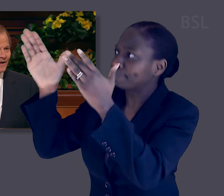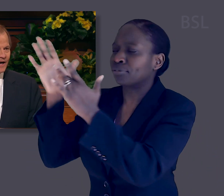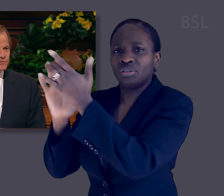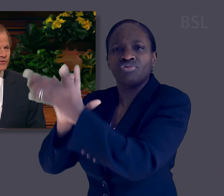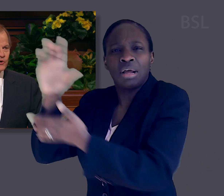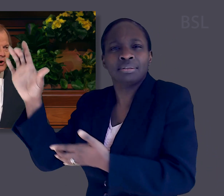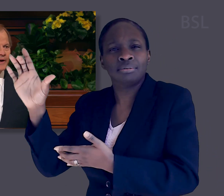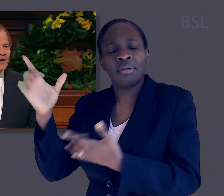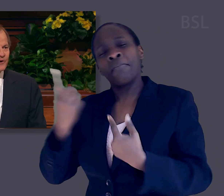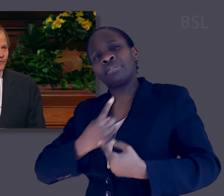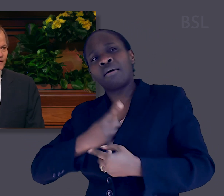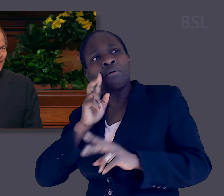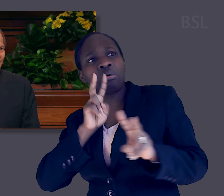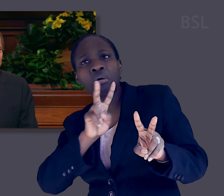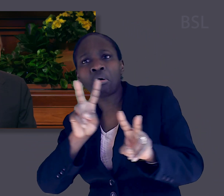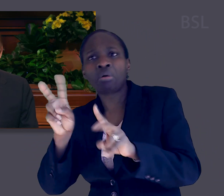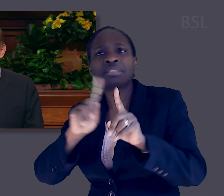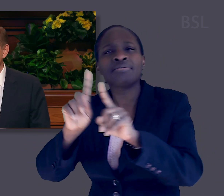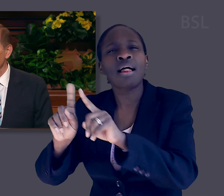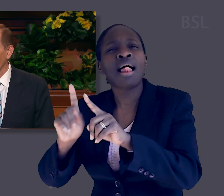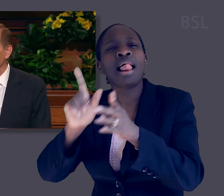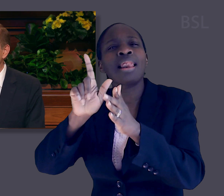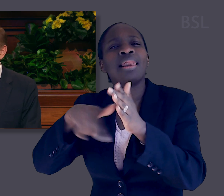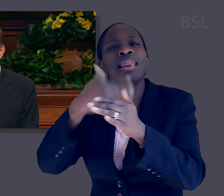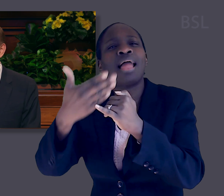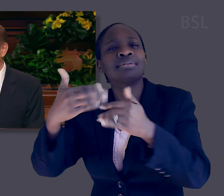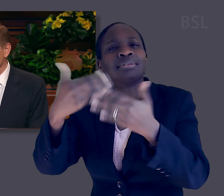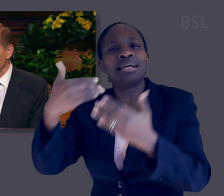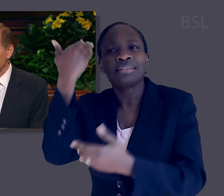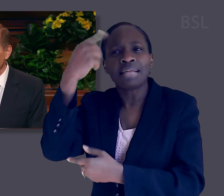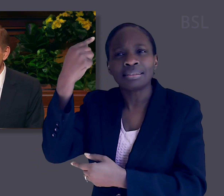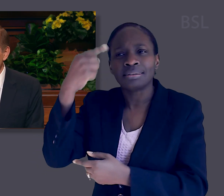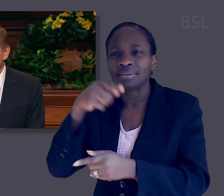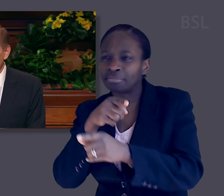I observe a growing effort among Latter-day Saints toward a more Christ-centered Easter.